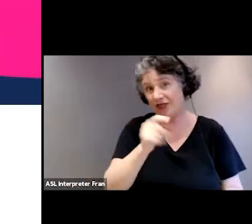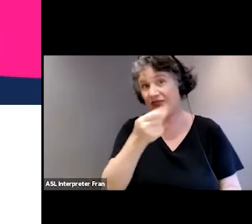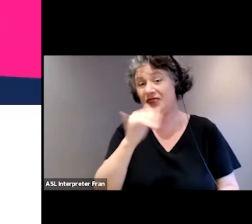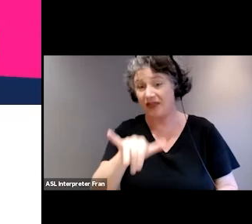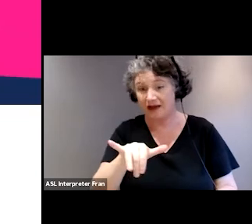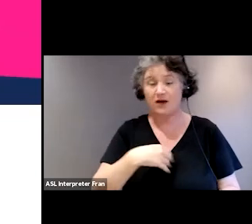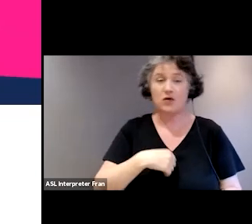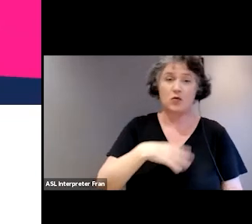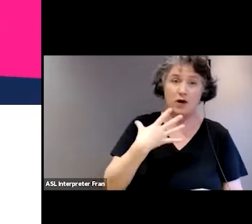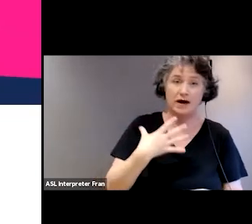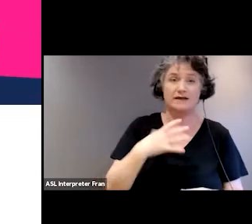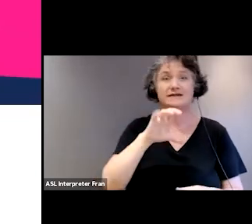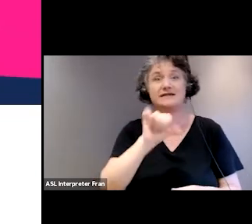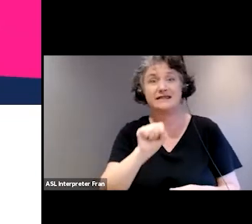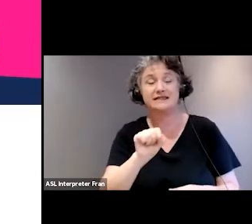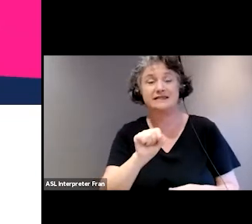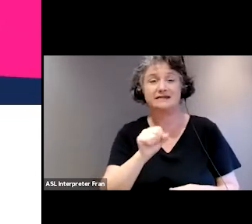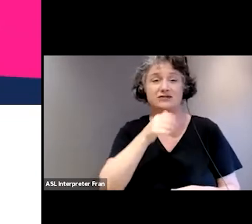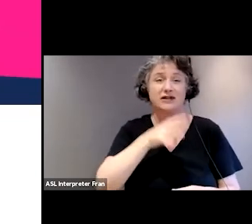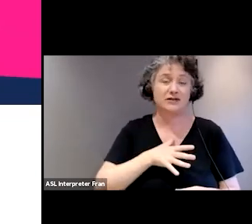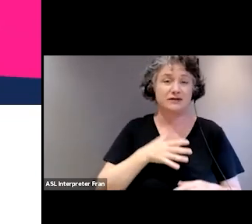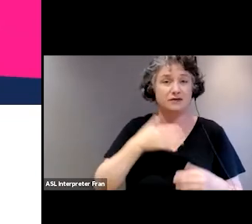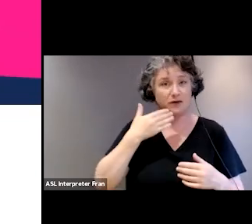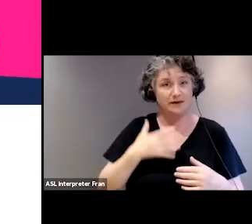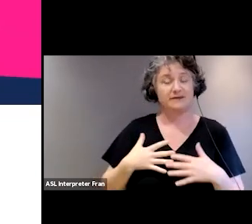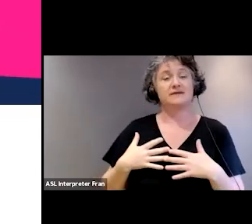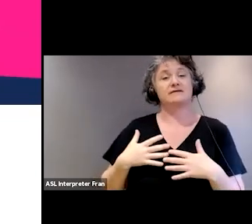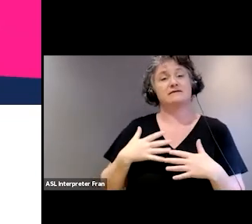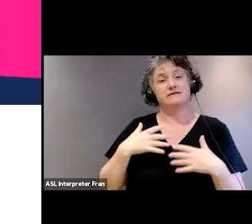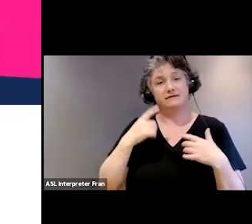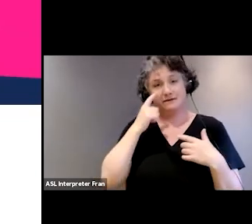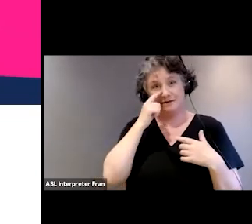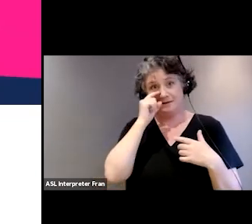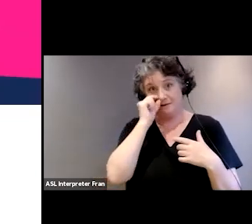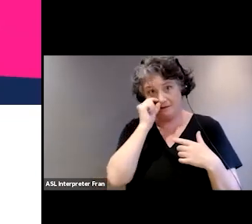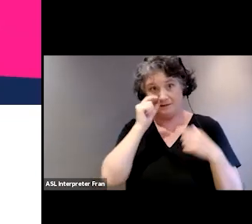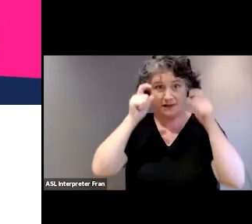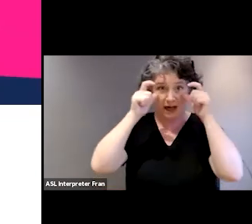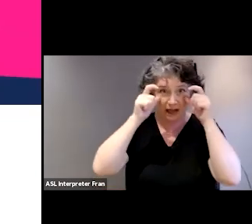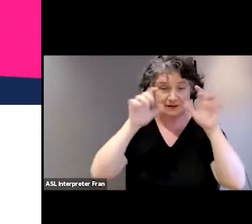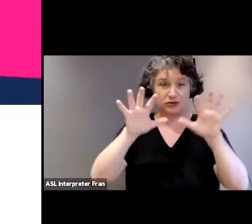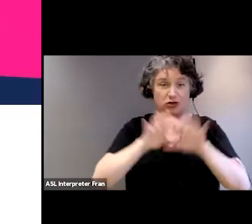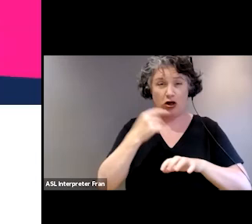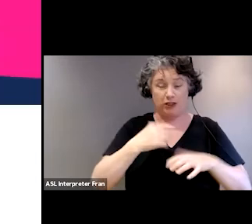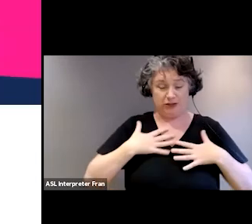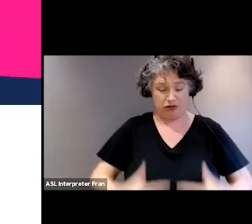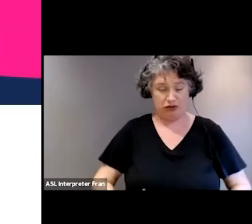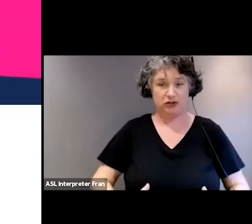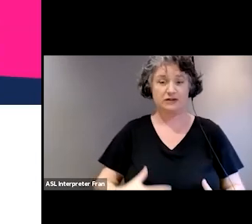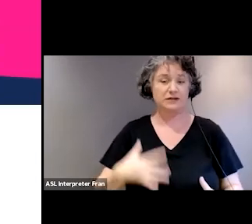Jennifer, I use the pronouns she and her come and I am a white cis-gendered female. I am wearing a black and white